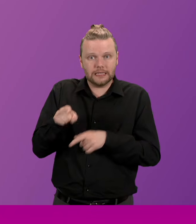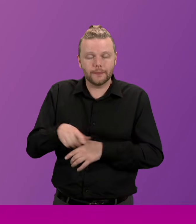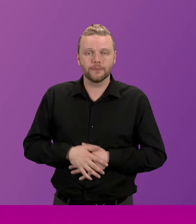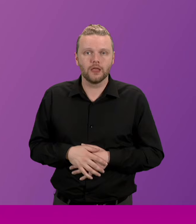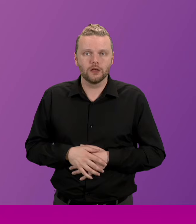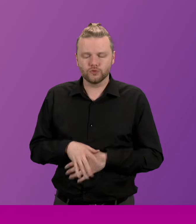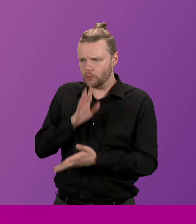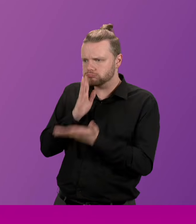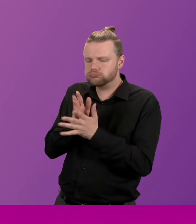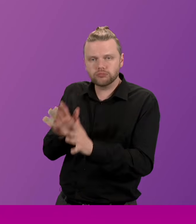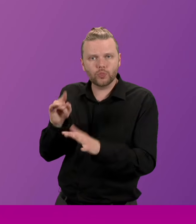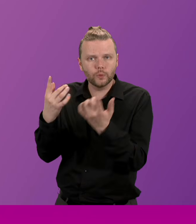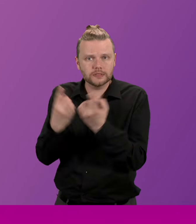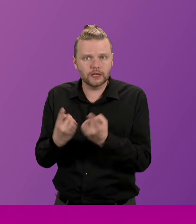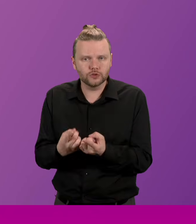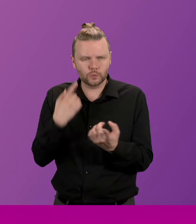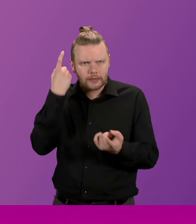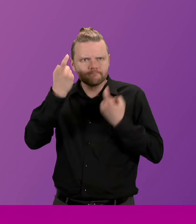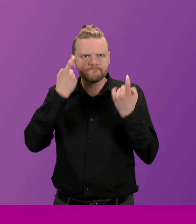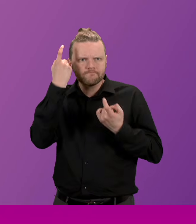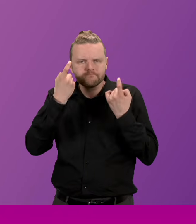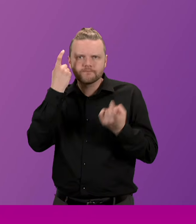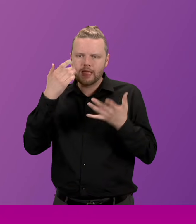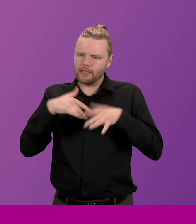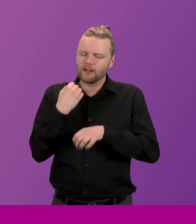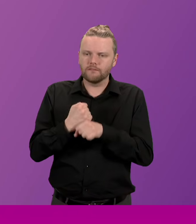Mr Marra that those issues have been given active consideration in Government. They